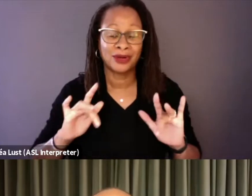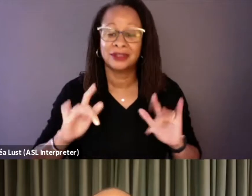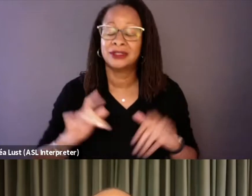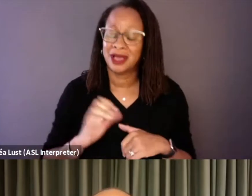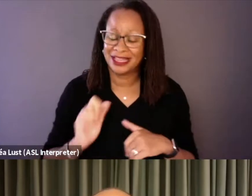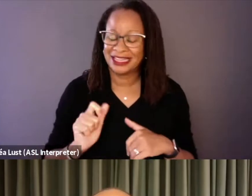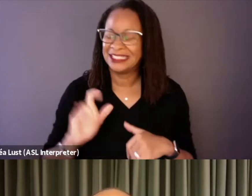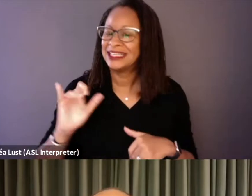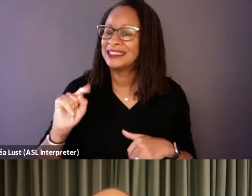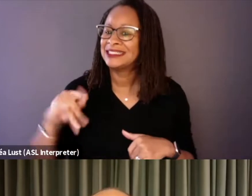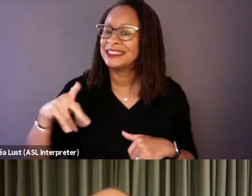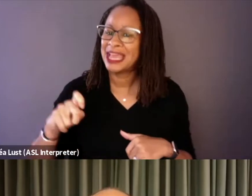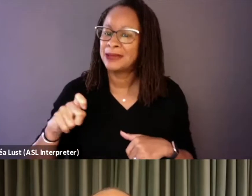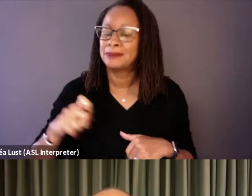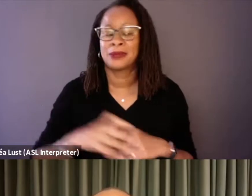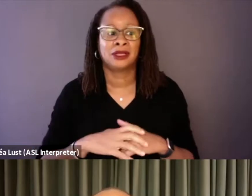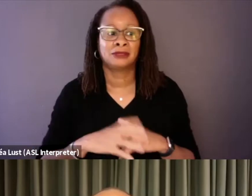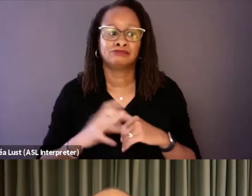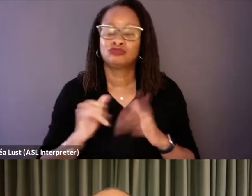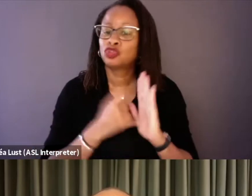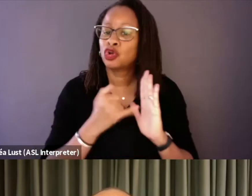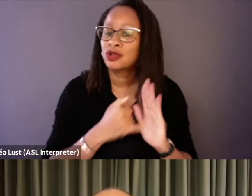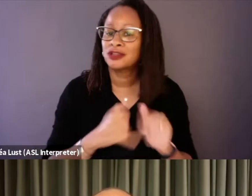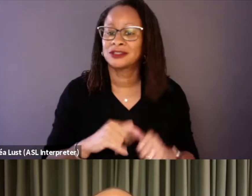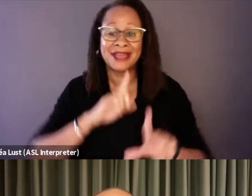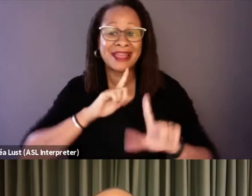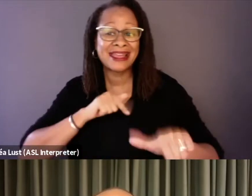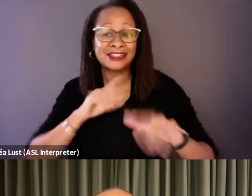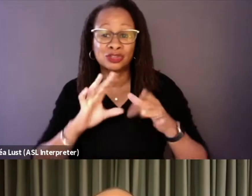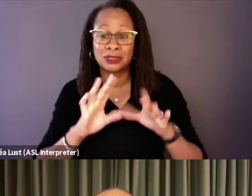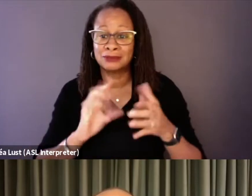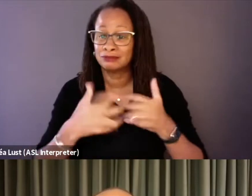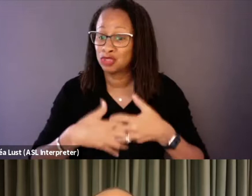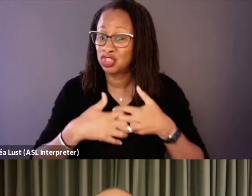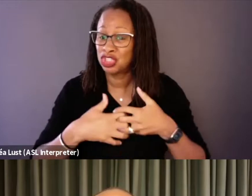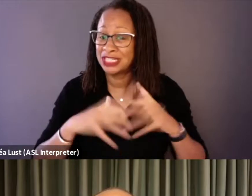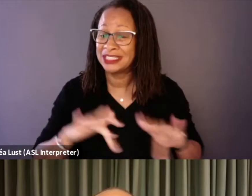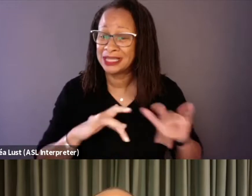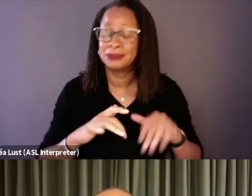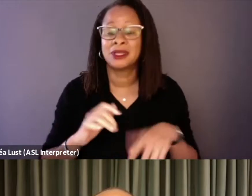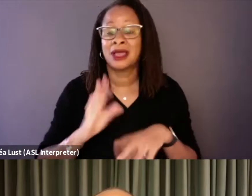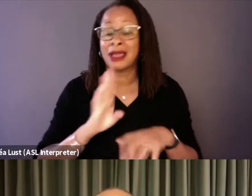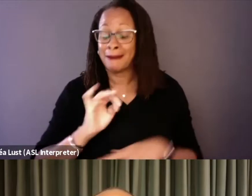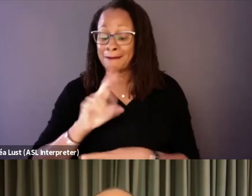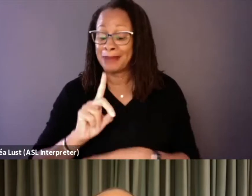and the answering machine tapes, band rehearsals and so. Some of that had been digitized.